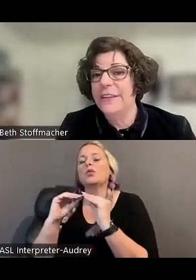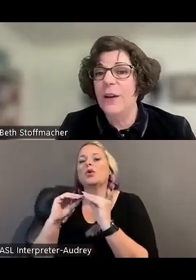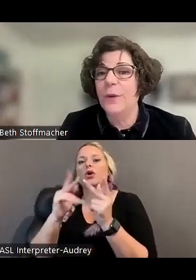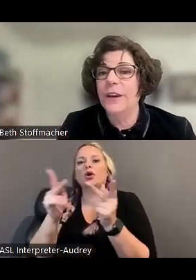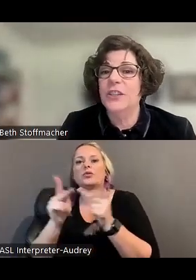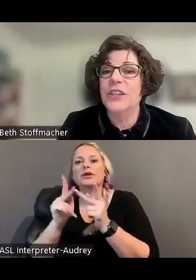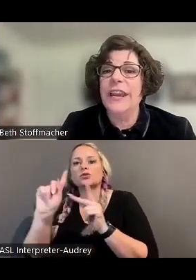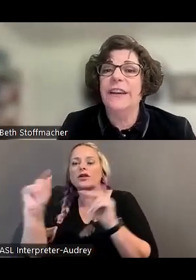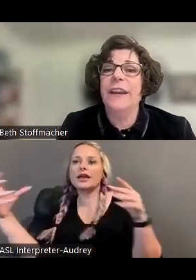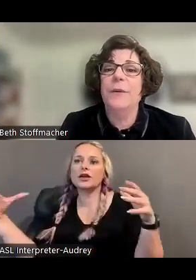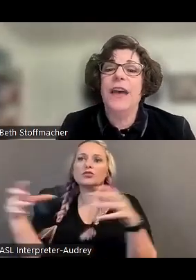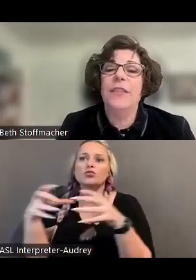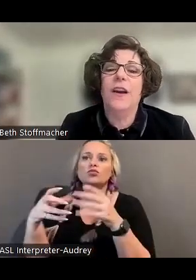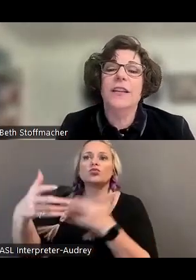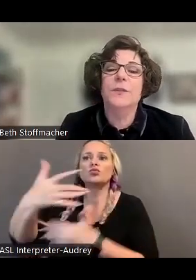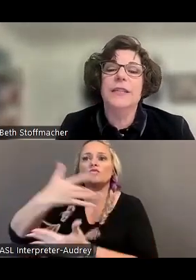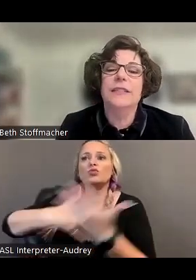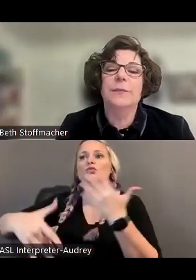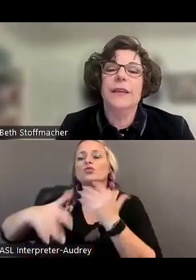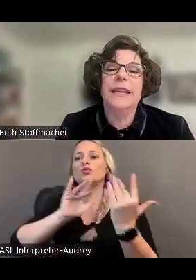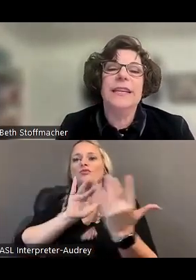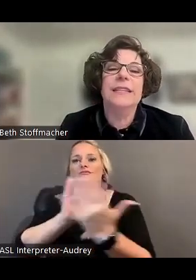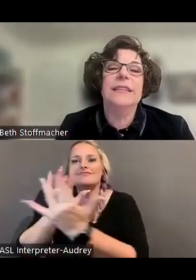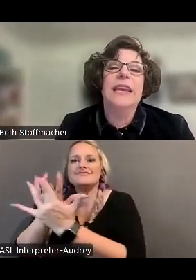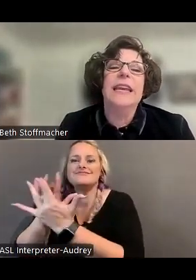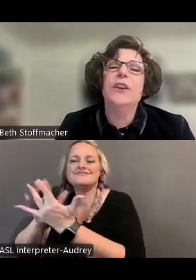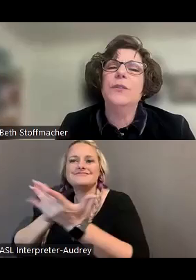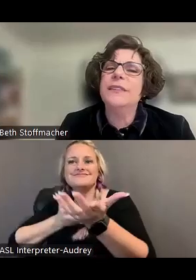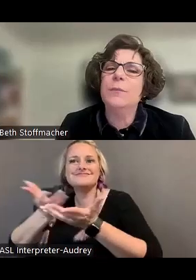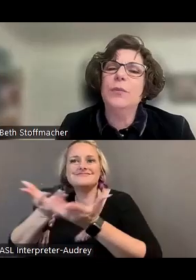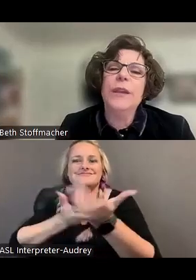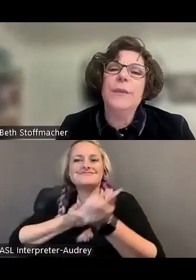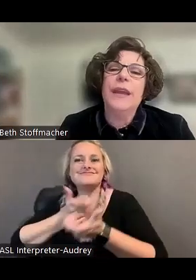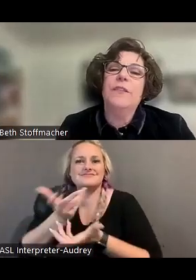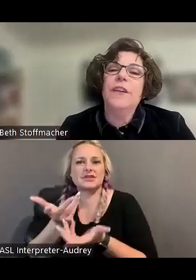network, share with other artists with disabilities, increased employment in front